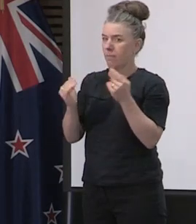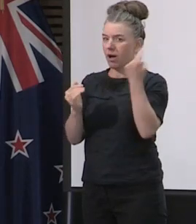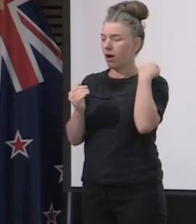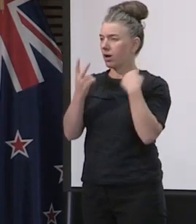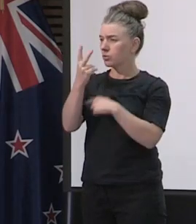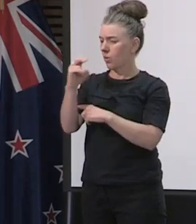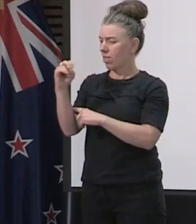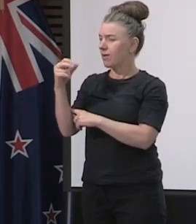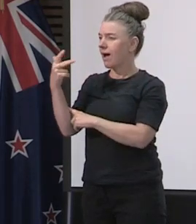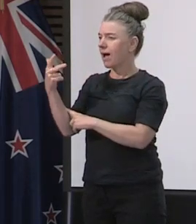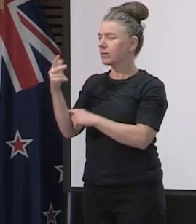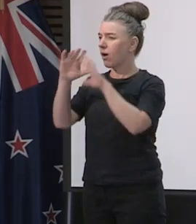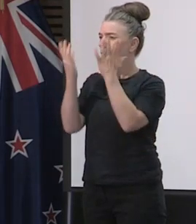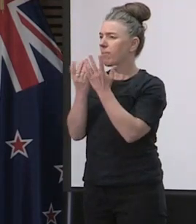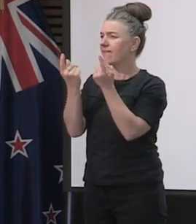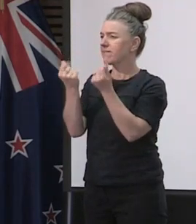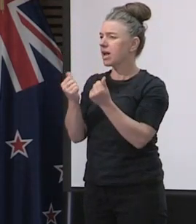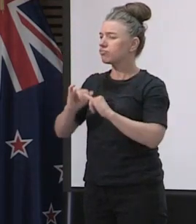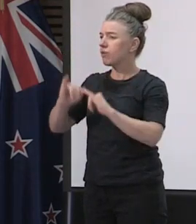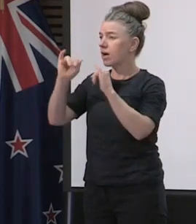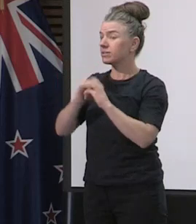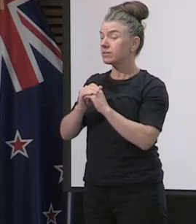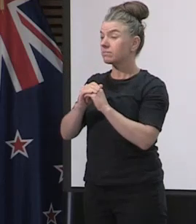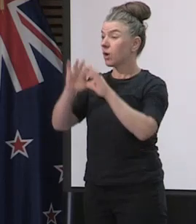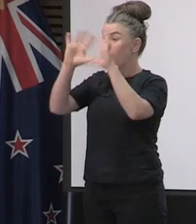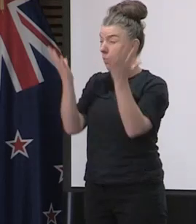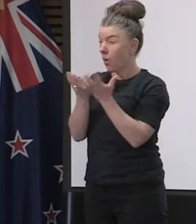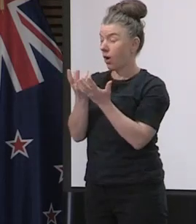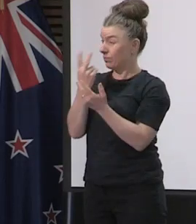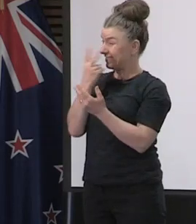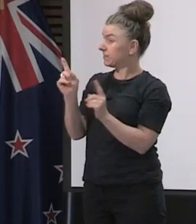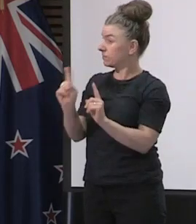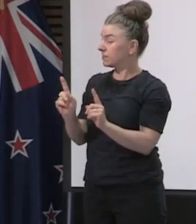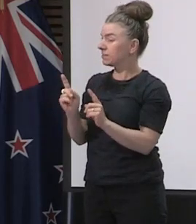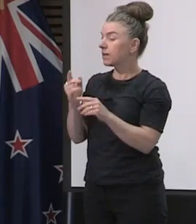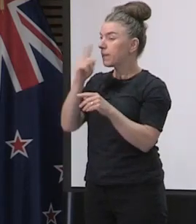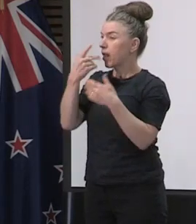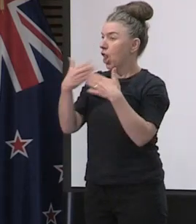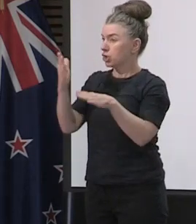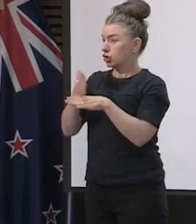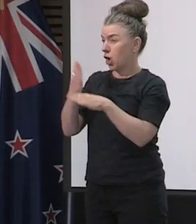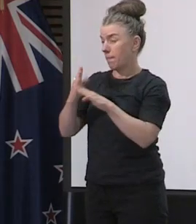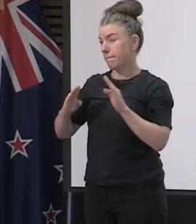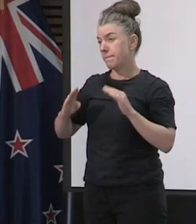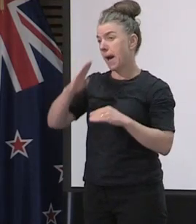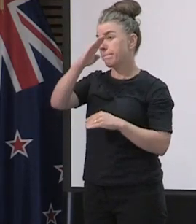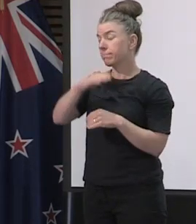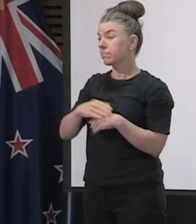by 3% in 2020, much worse than during the global financial crisis. Around the world,